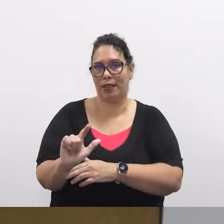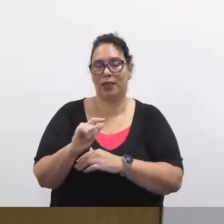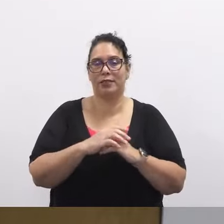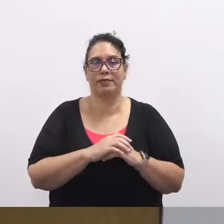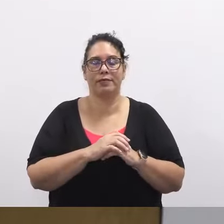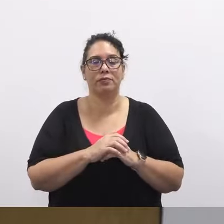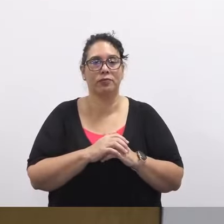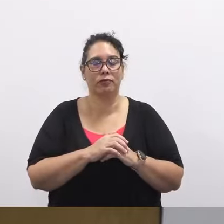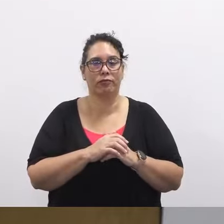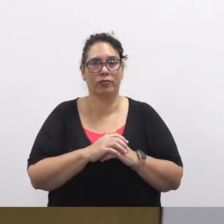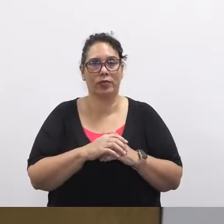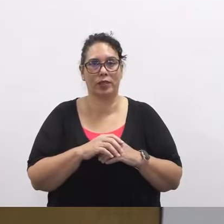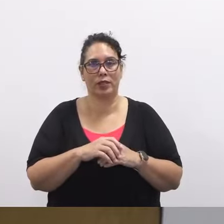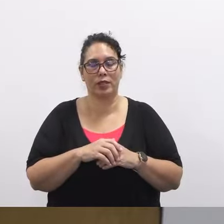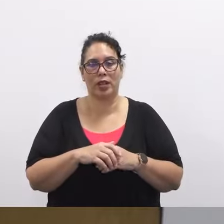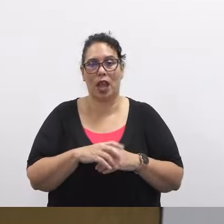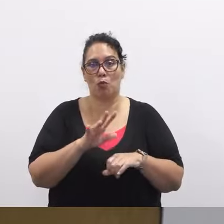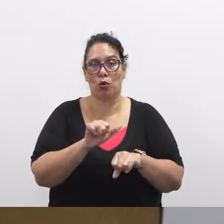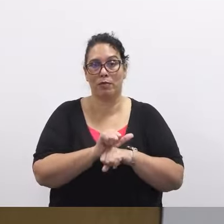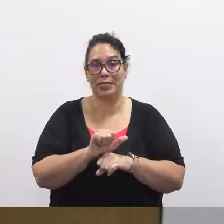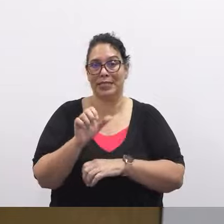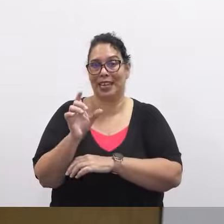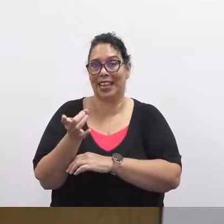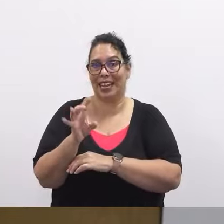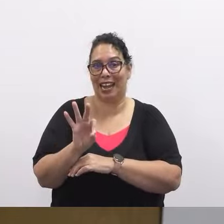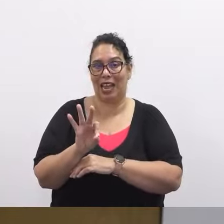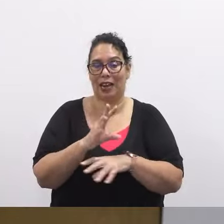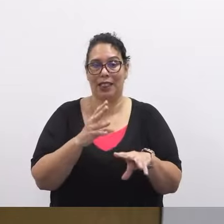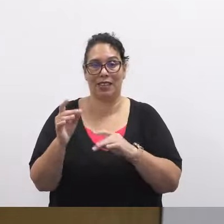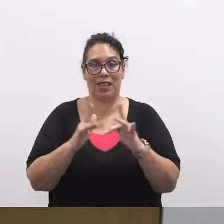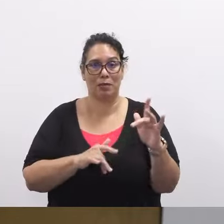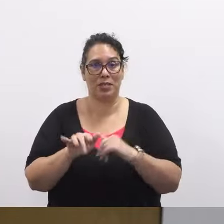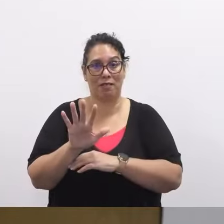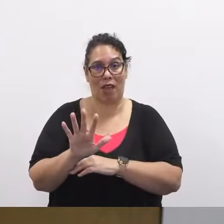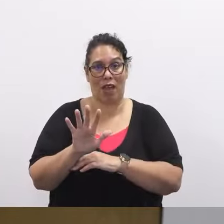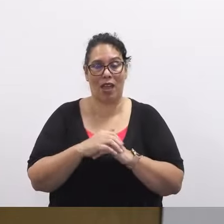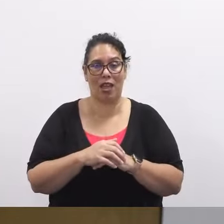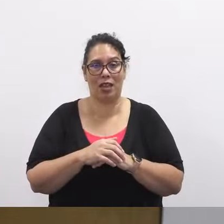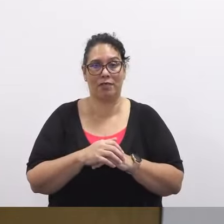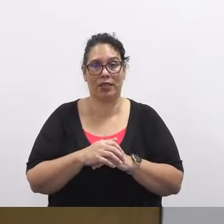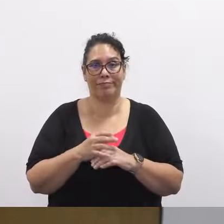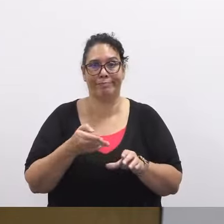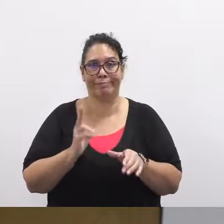we have for appointments 89, leaves of absence five, resignations 15,